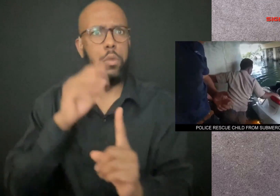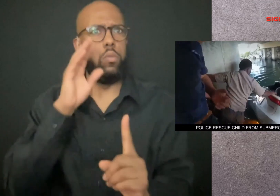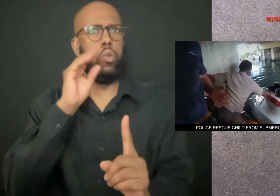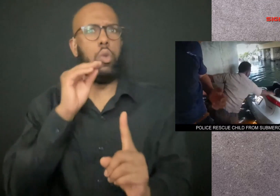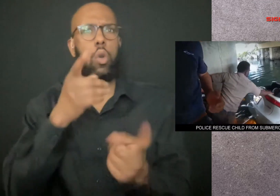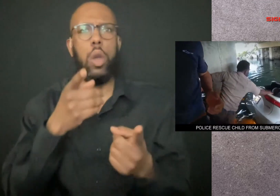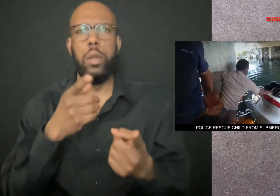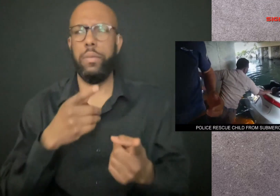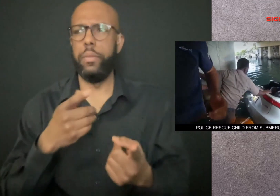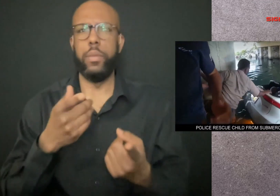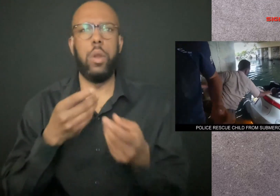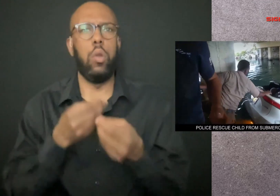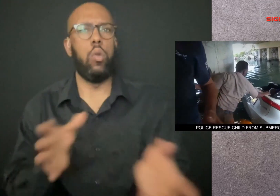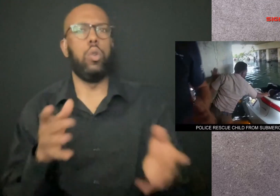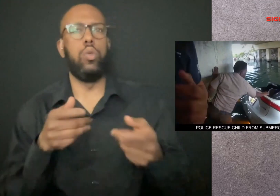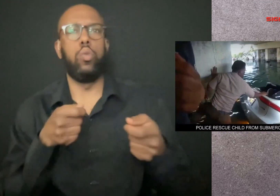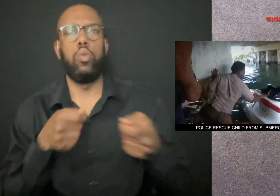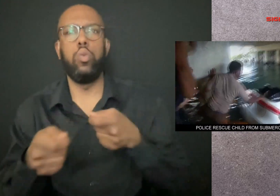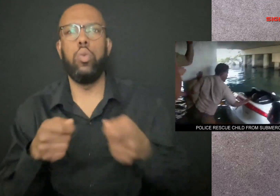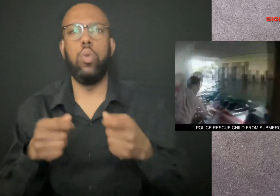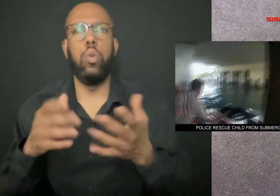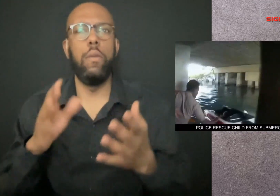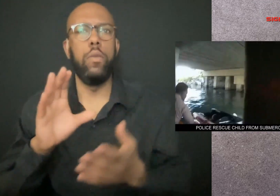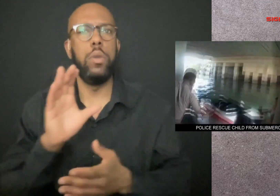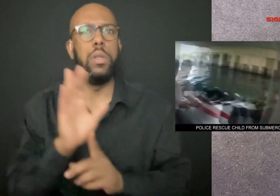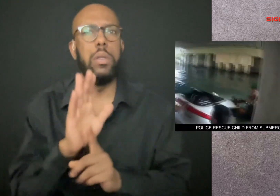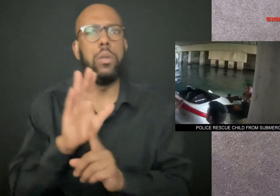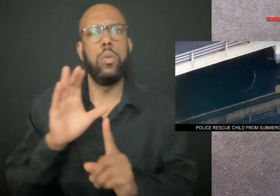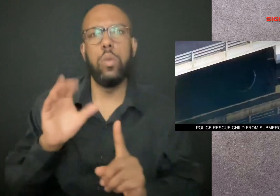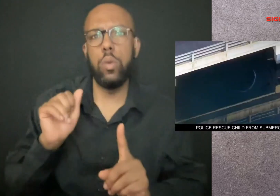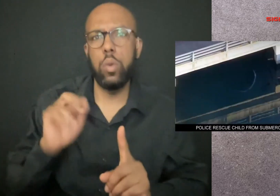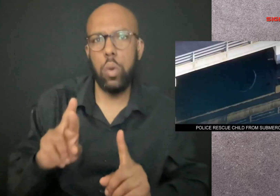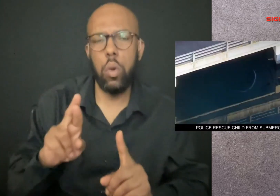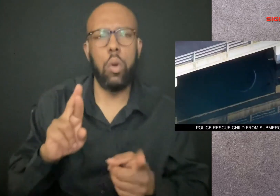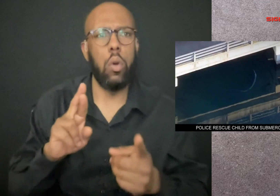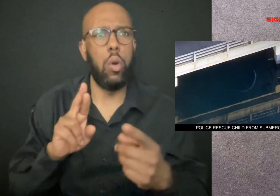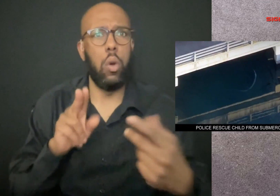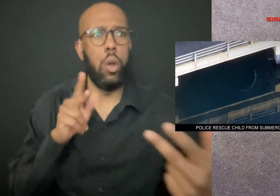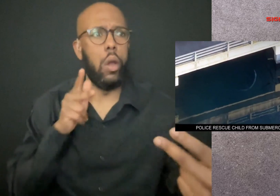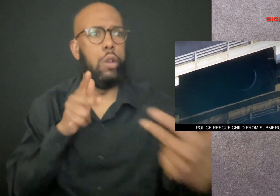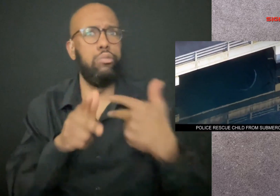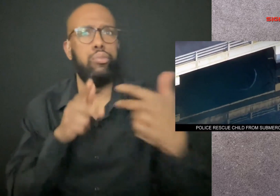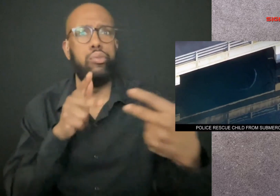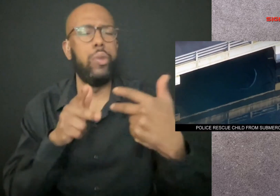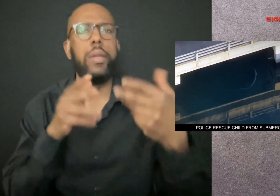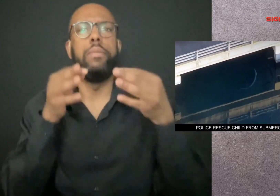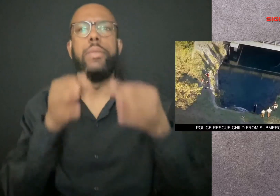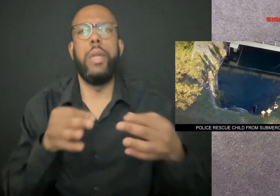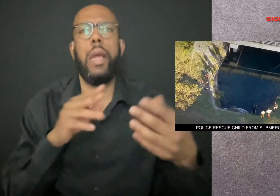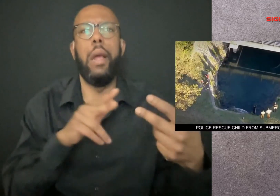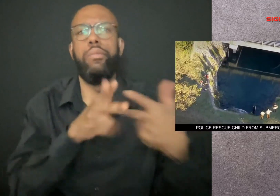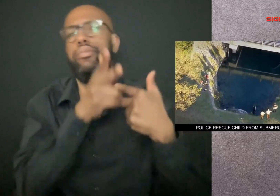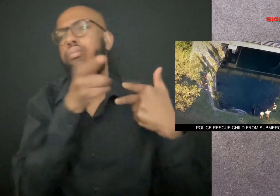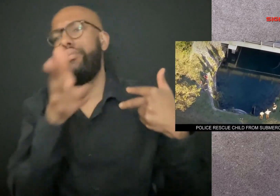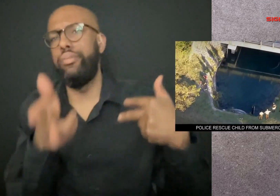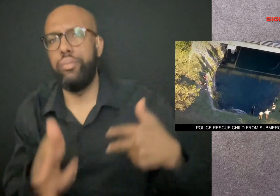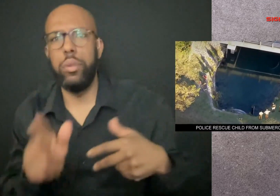to reach the Supreme Court since the justices overturned Roe versus Wade last summer